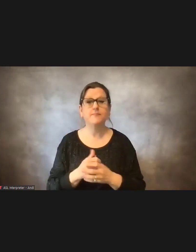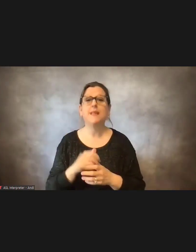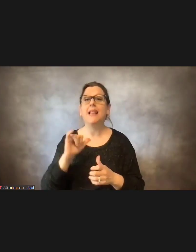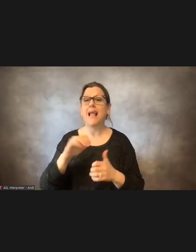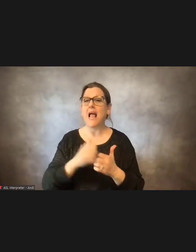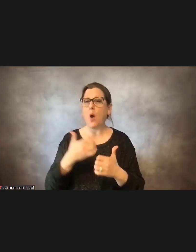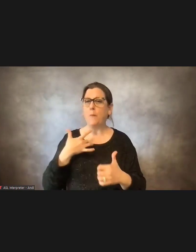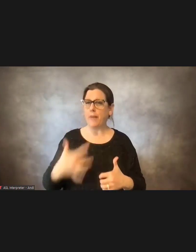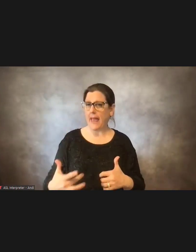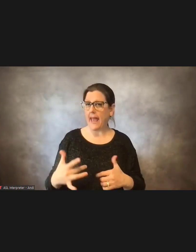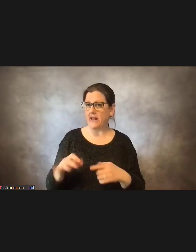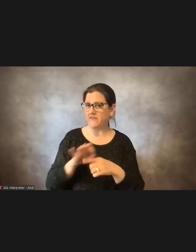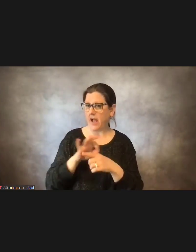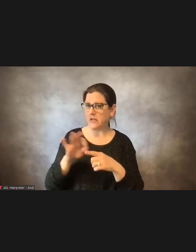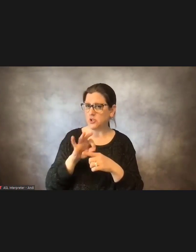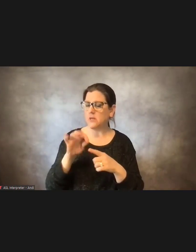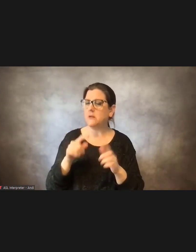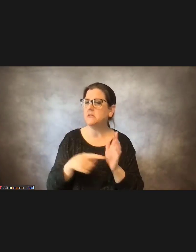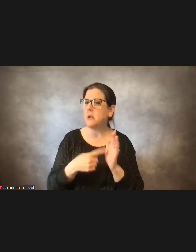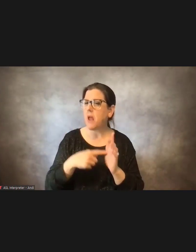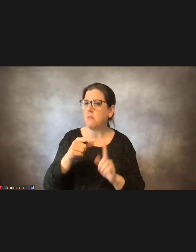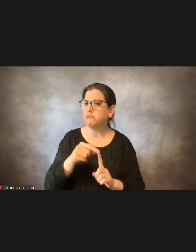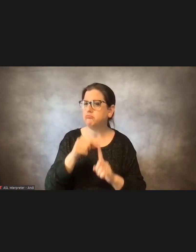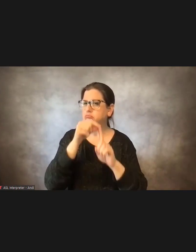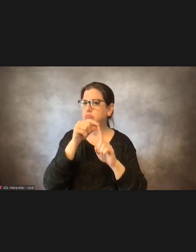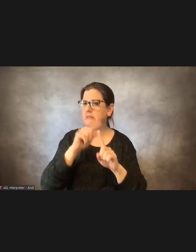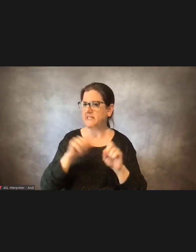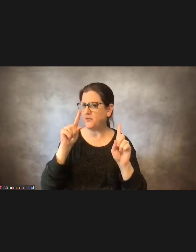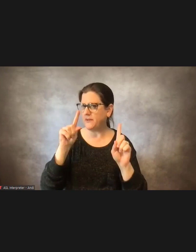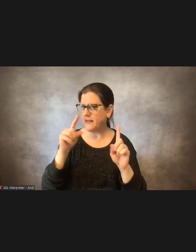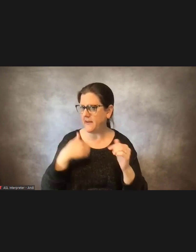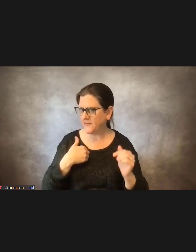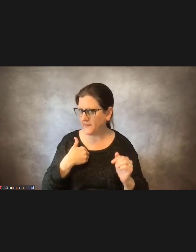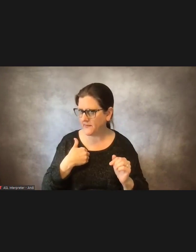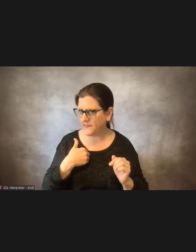functions, we can have some exceptions.